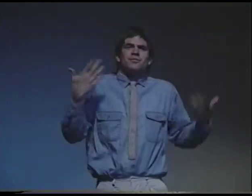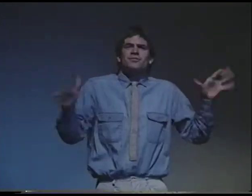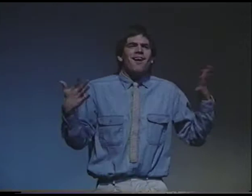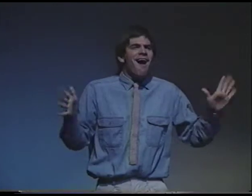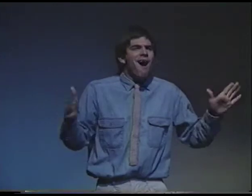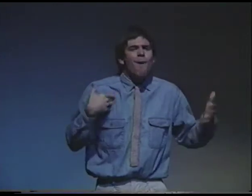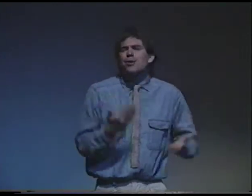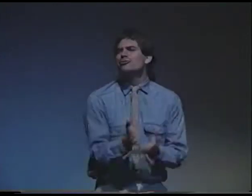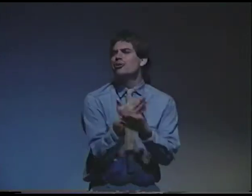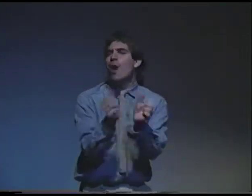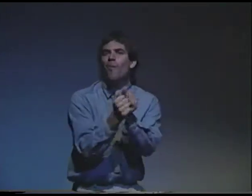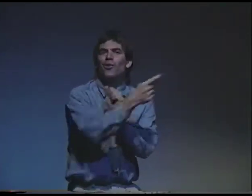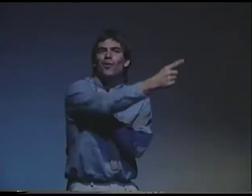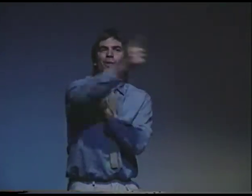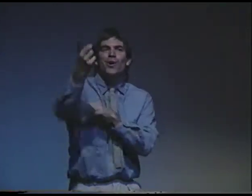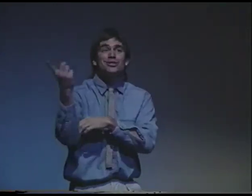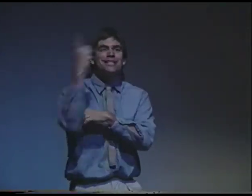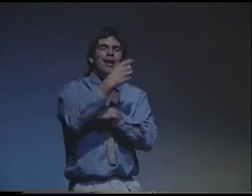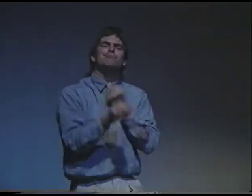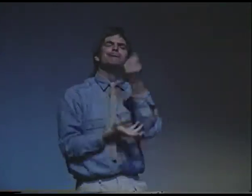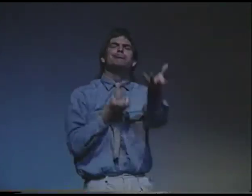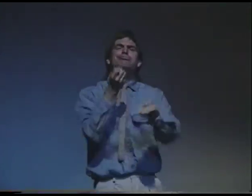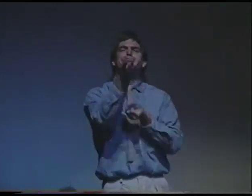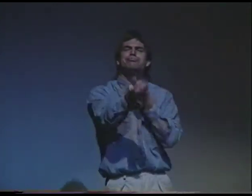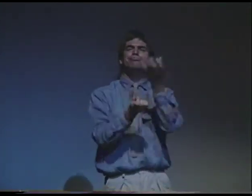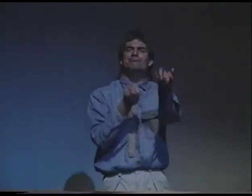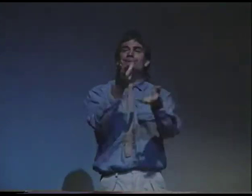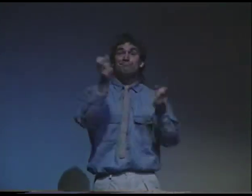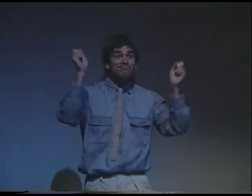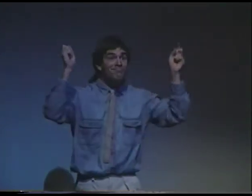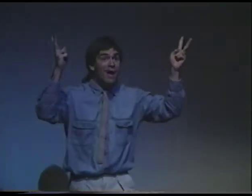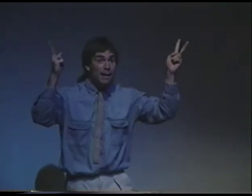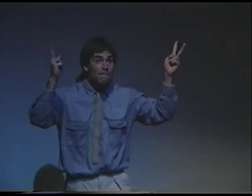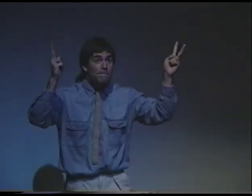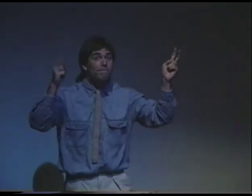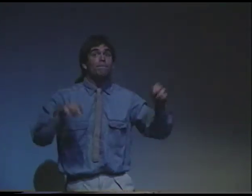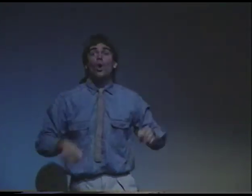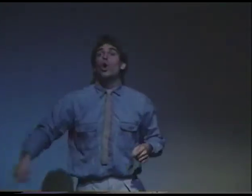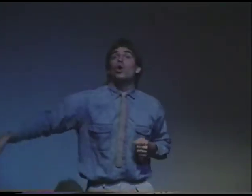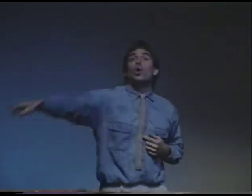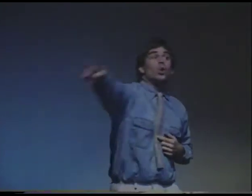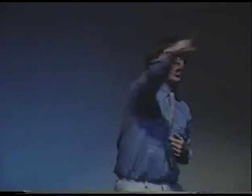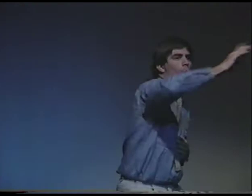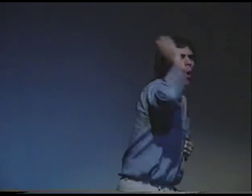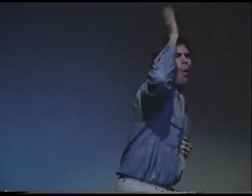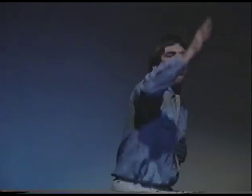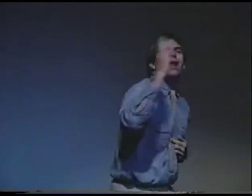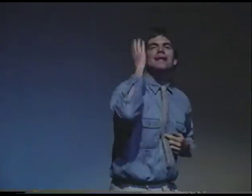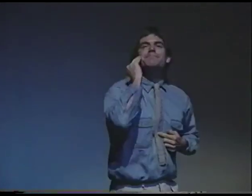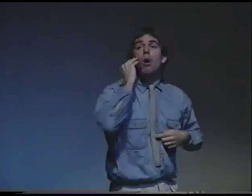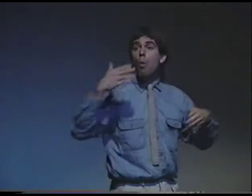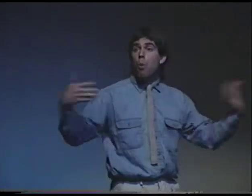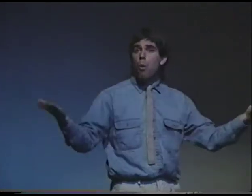I'm simply myself, that's all. And so I'd like to share that with you today, OK?